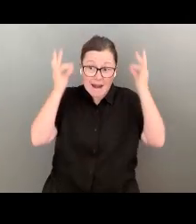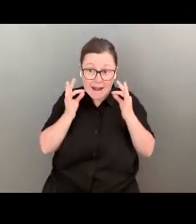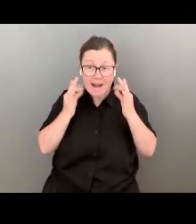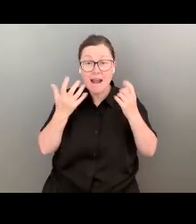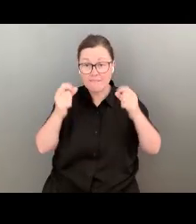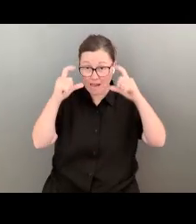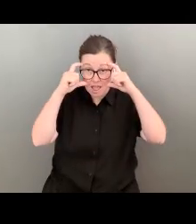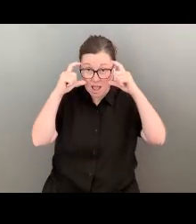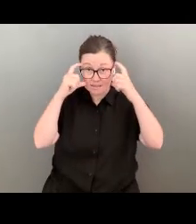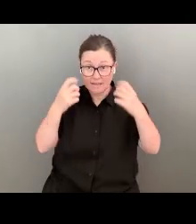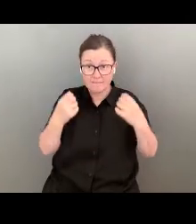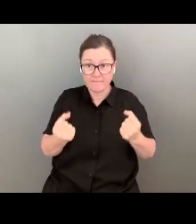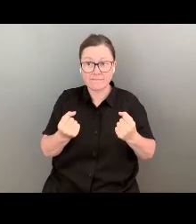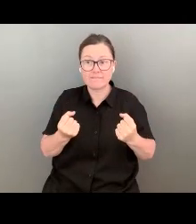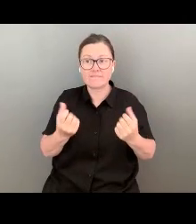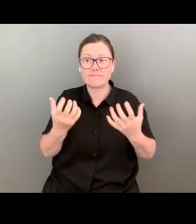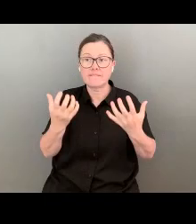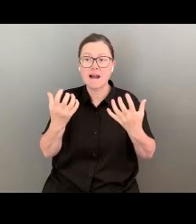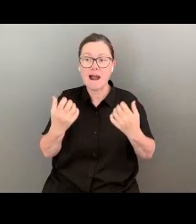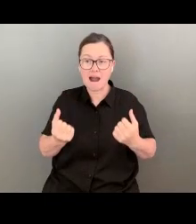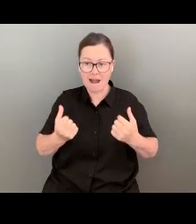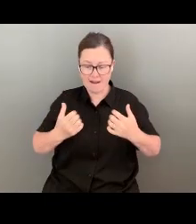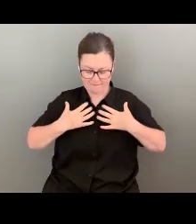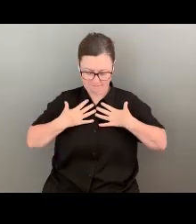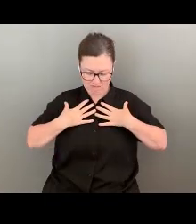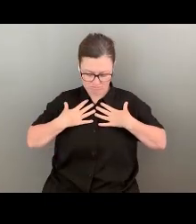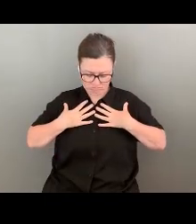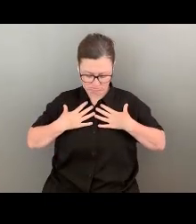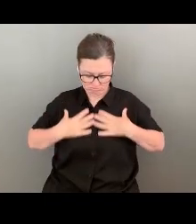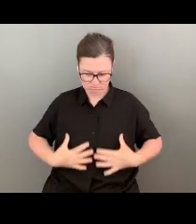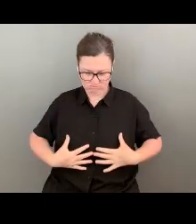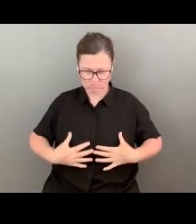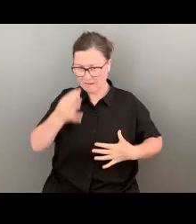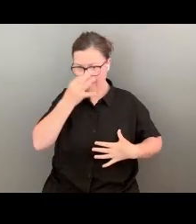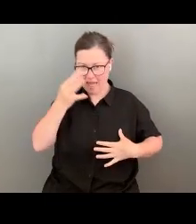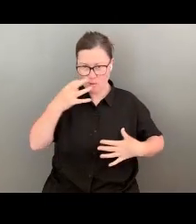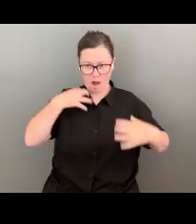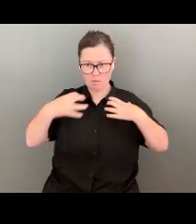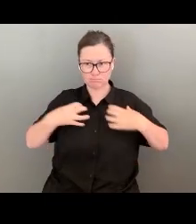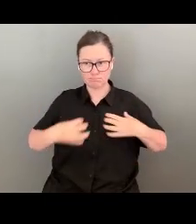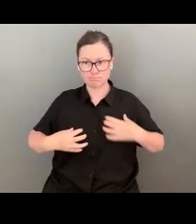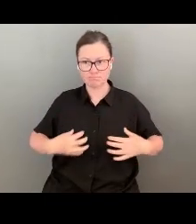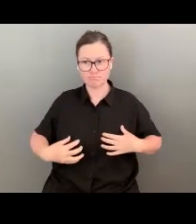wearing a sleeveless floral blouse. My presentation is about finding